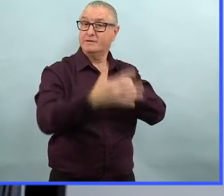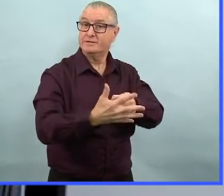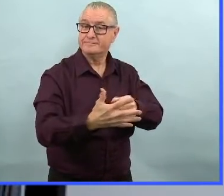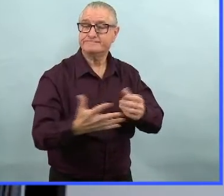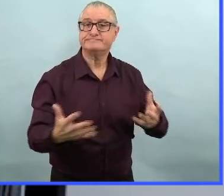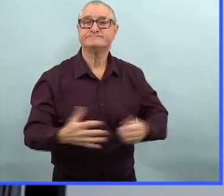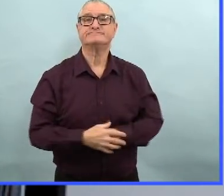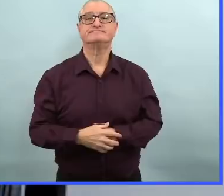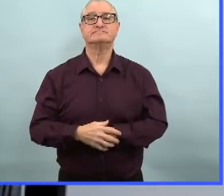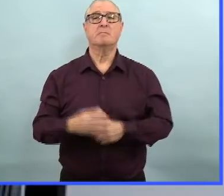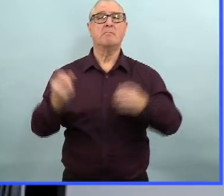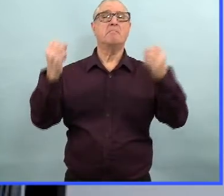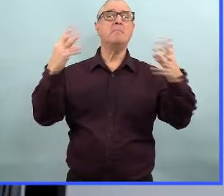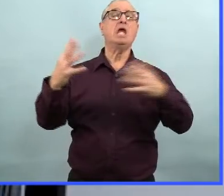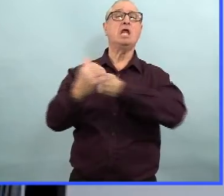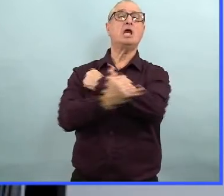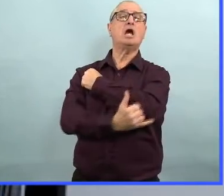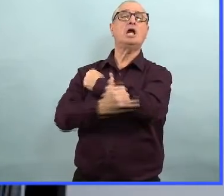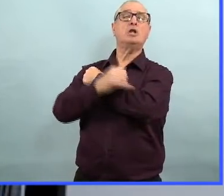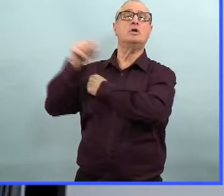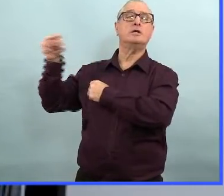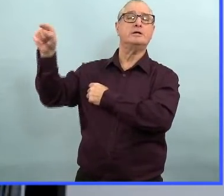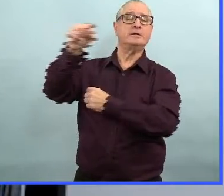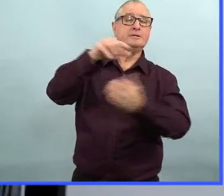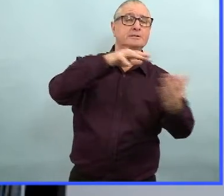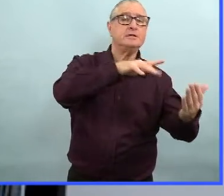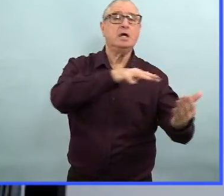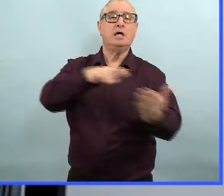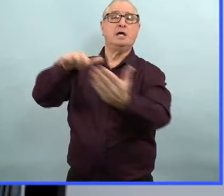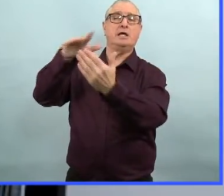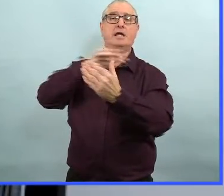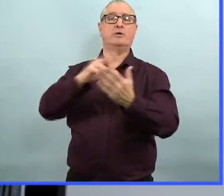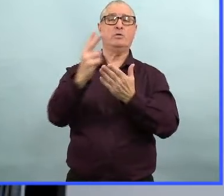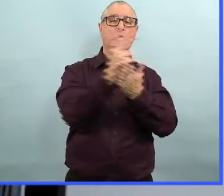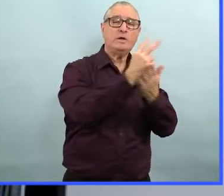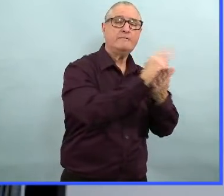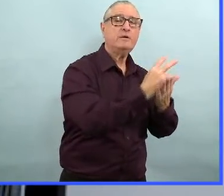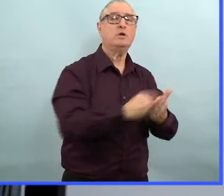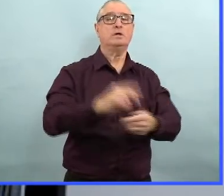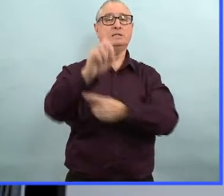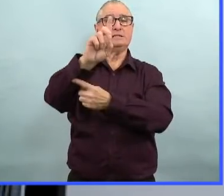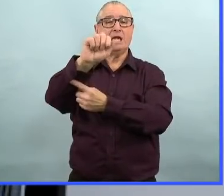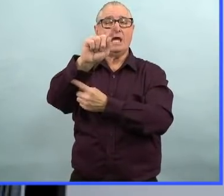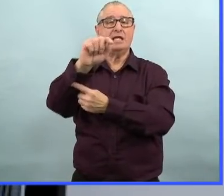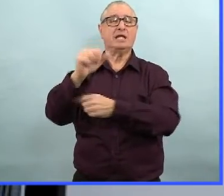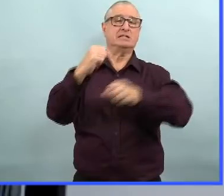by what means and questions remain about whether vaccination will be a means to